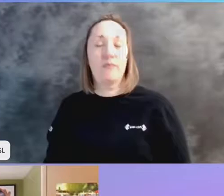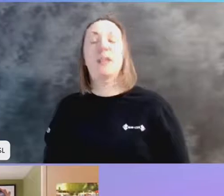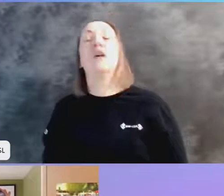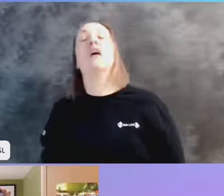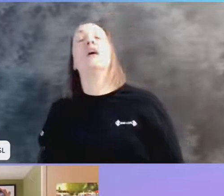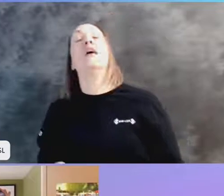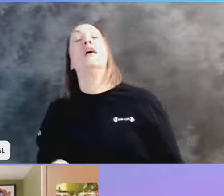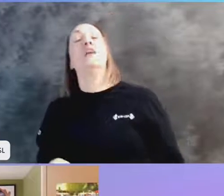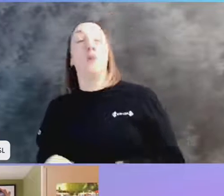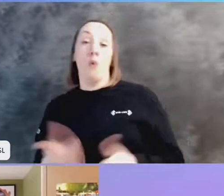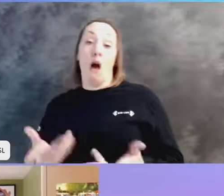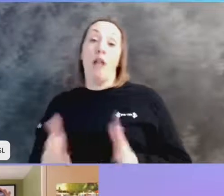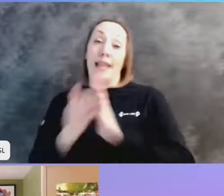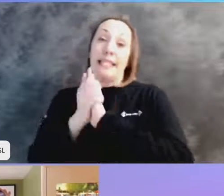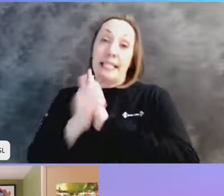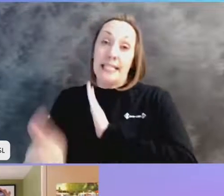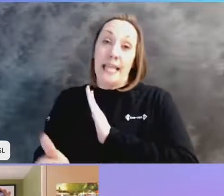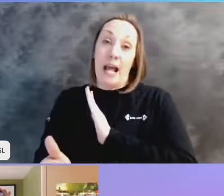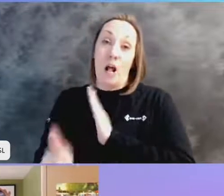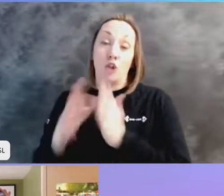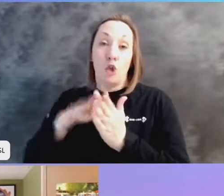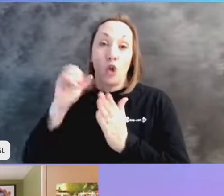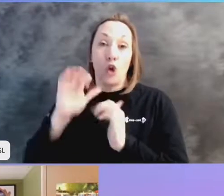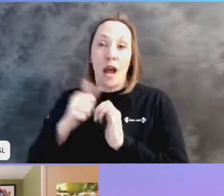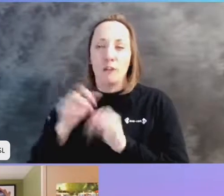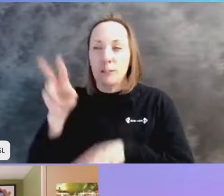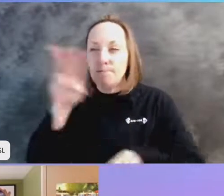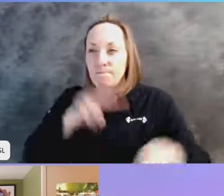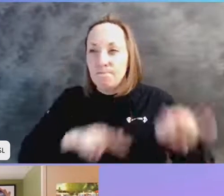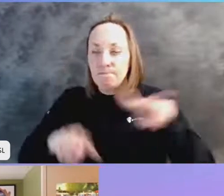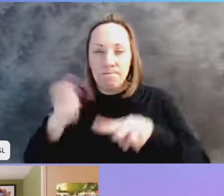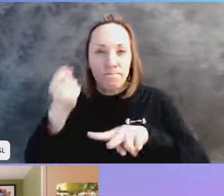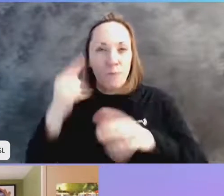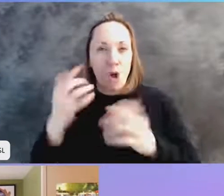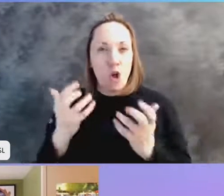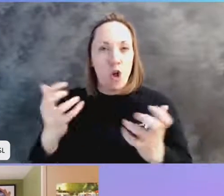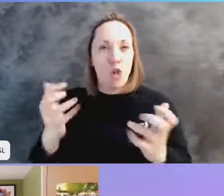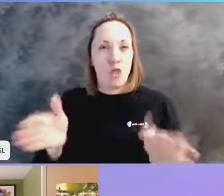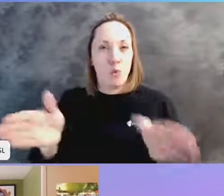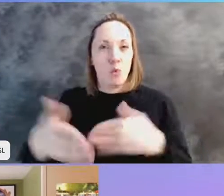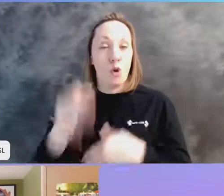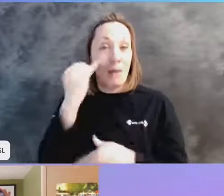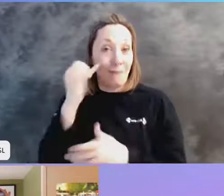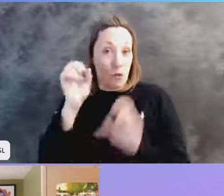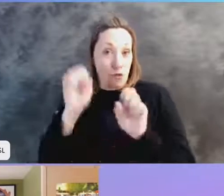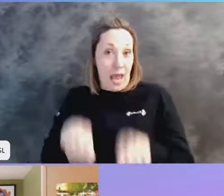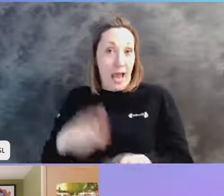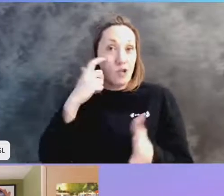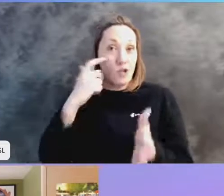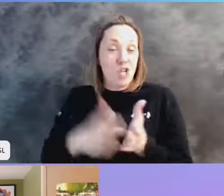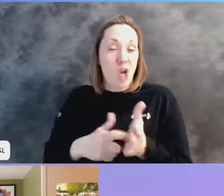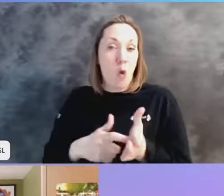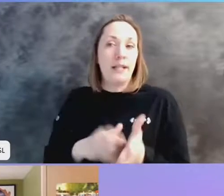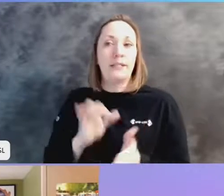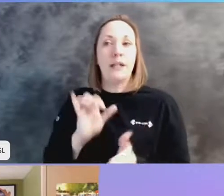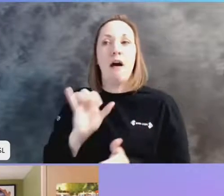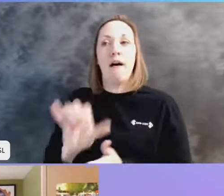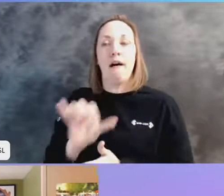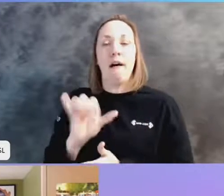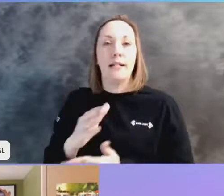might excluded someone. Any thoughts on pivoting? [Denis Boudreau] It is a skill. It's read the a skill